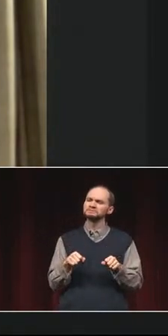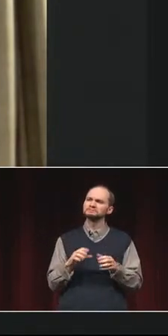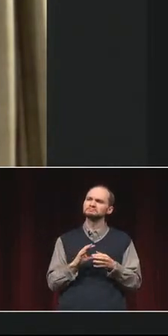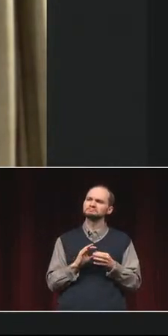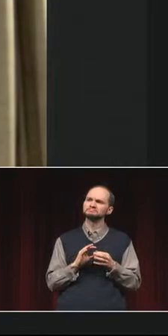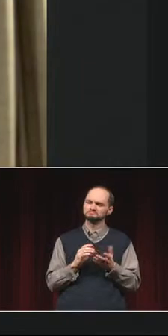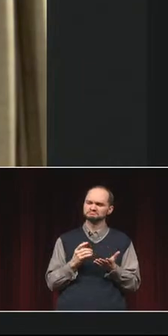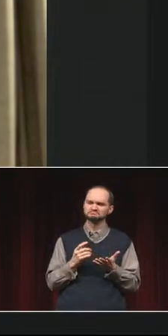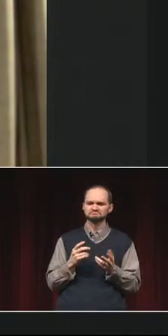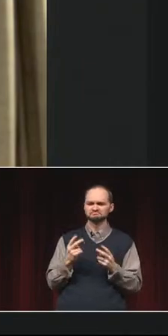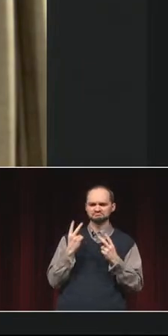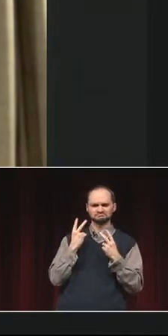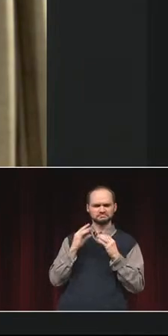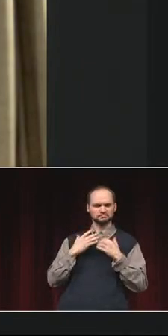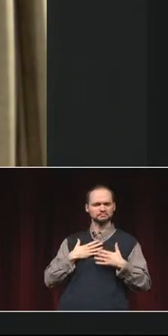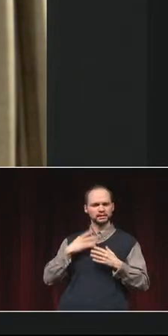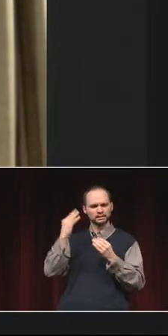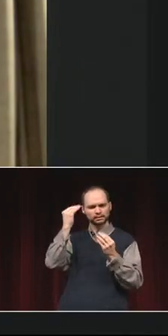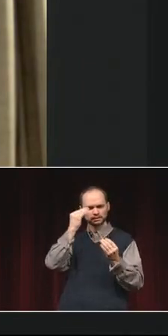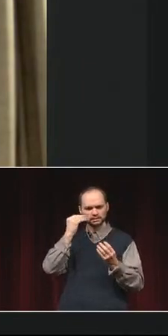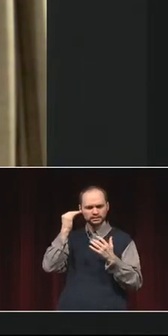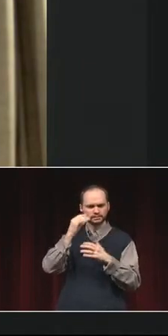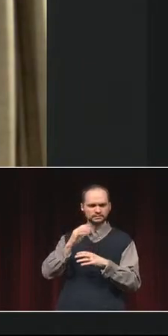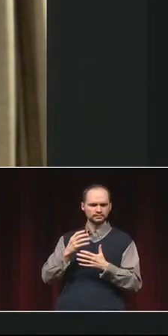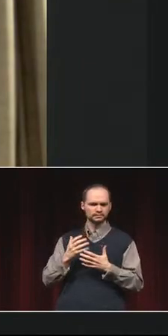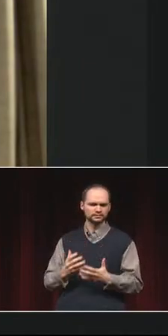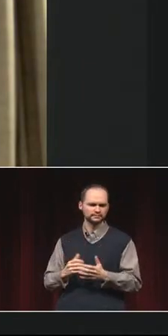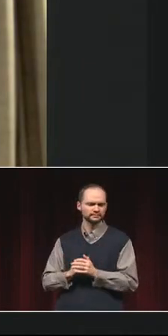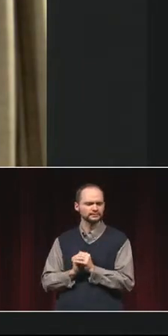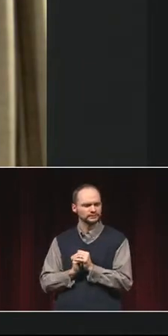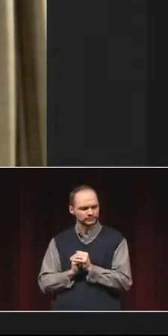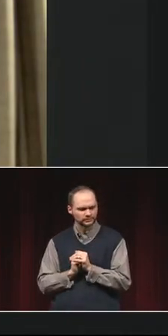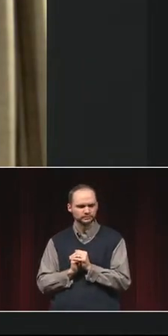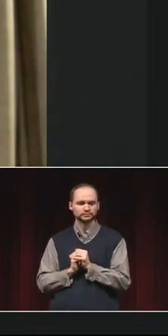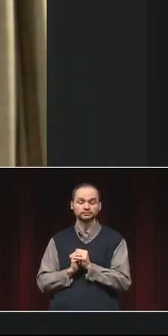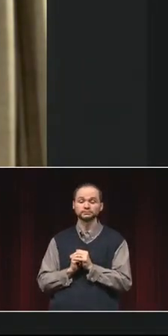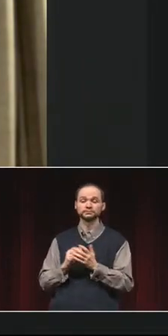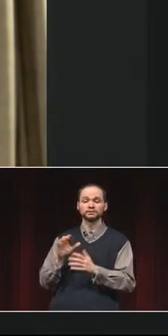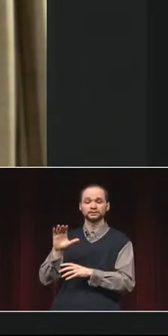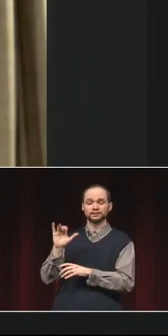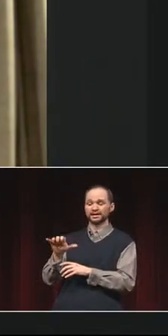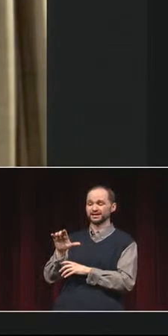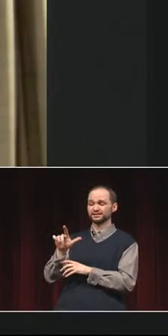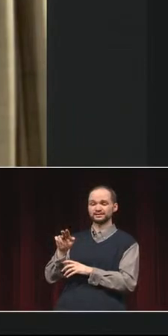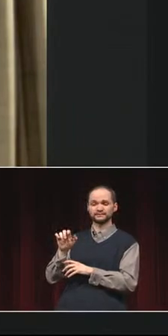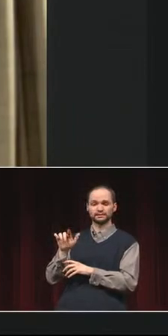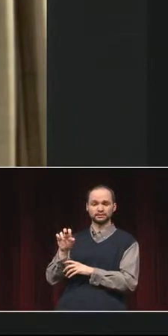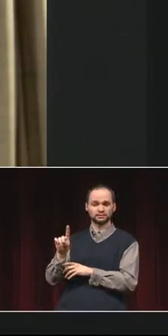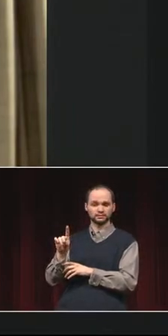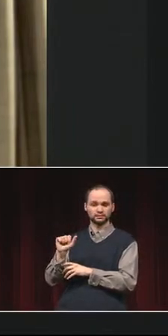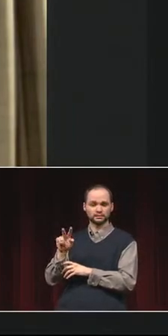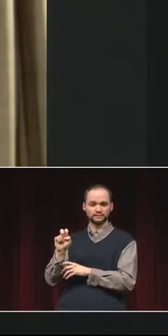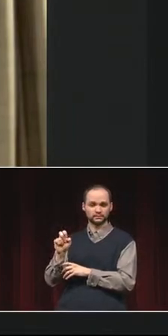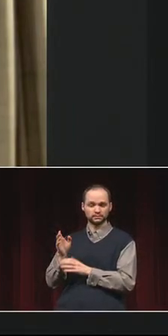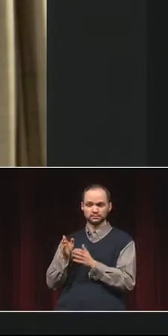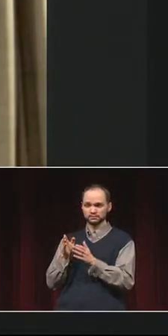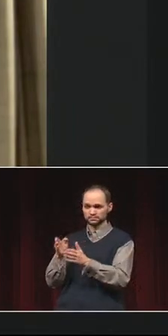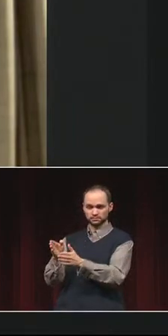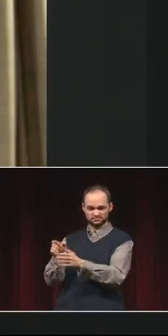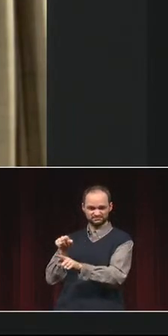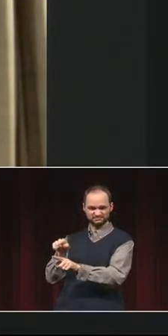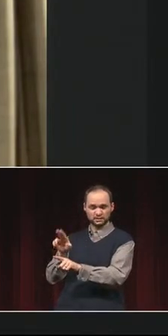I had boarded the Cleveland Avenue bus at around 6:00. I paid my fair and I took my seat